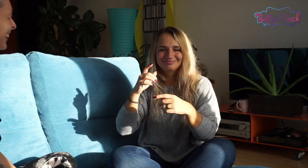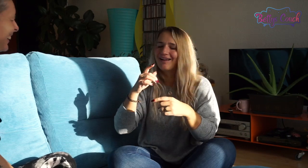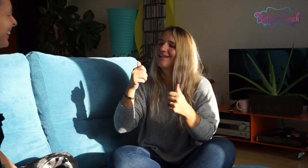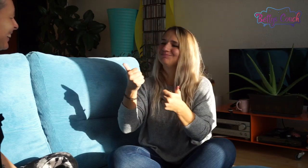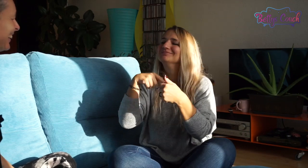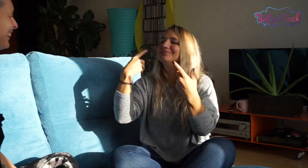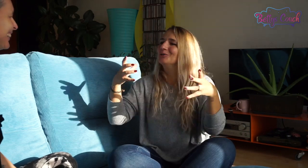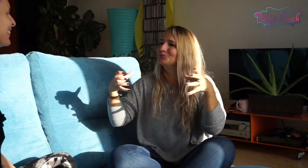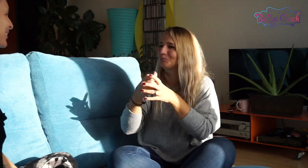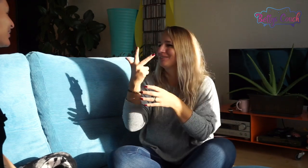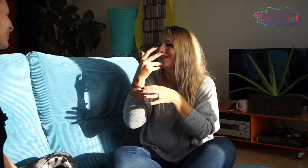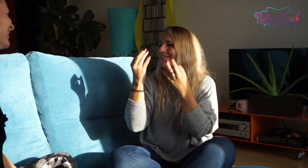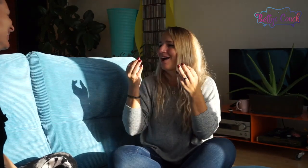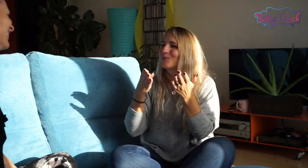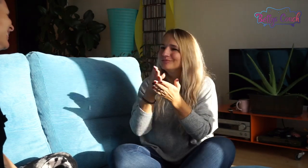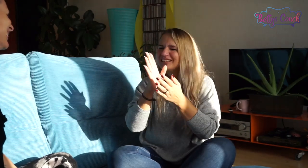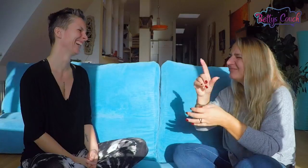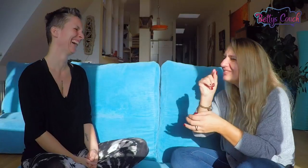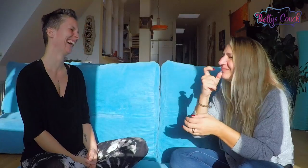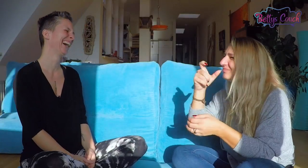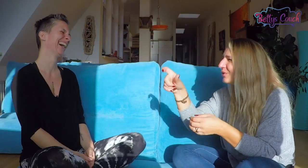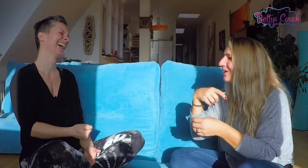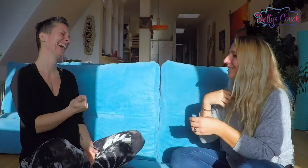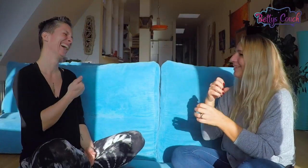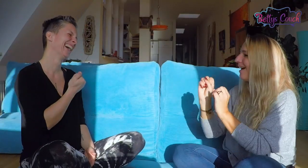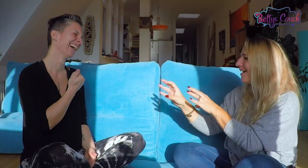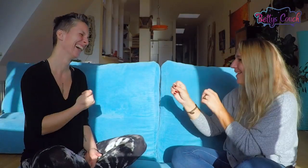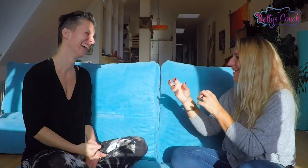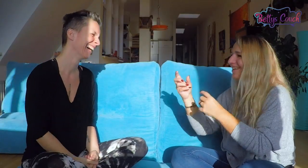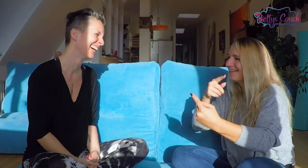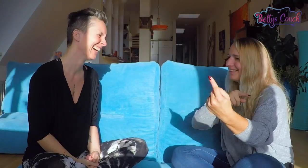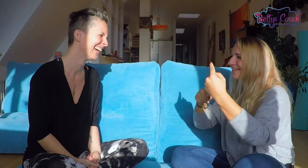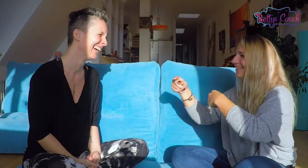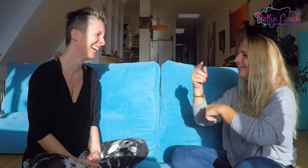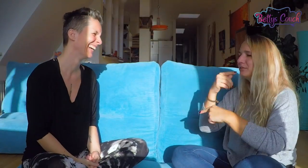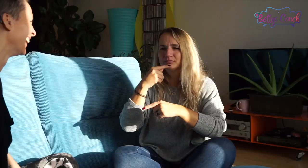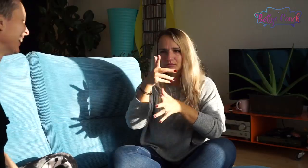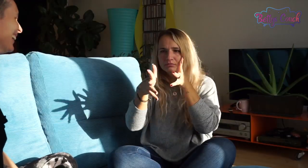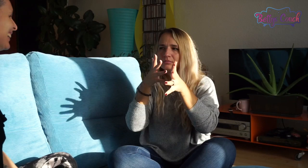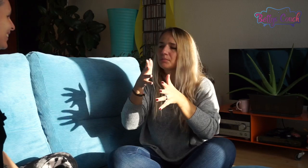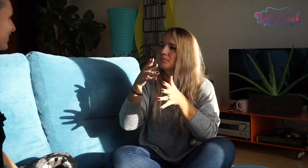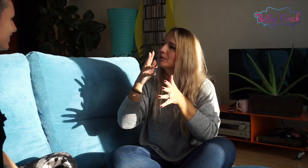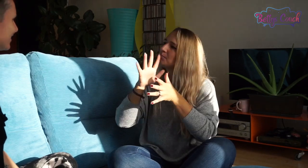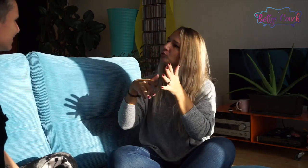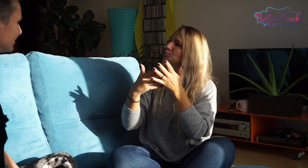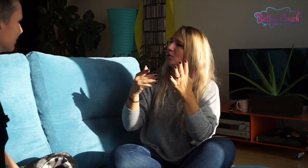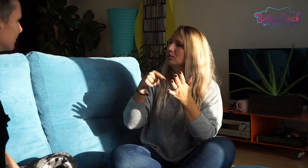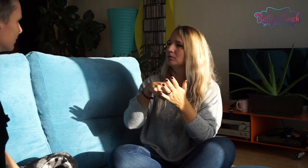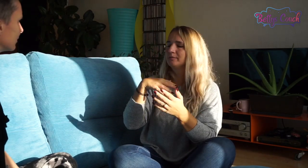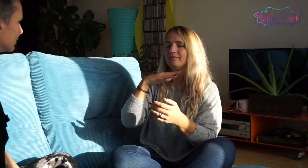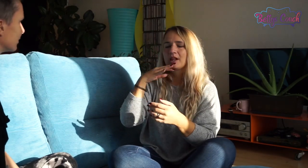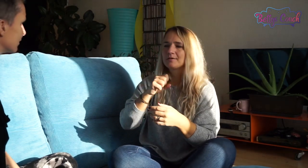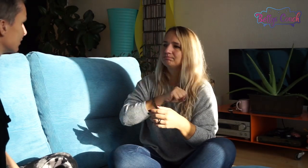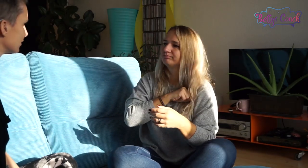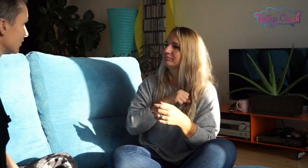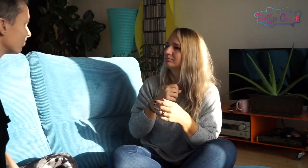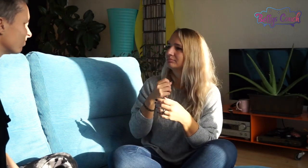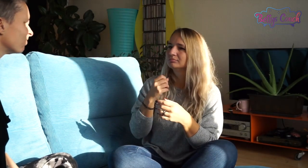So we got together and traveled together for 3 days. If a word was not clear, I explained it. Sign language has many advantages.